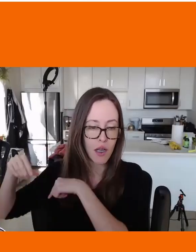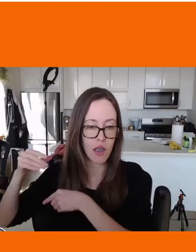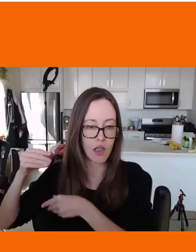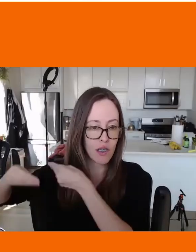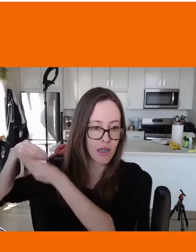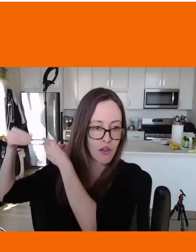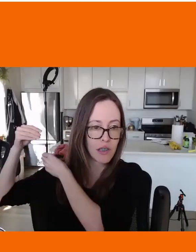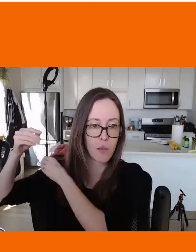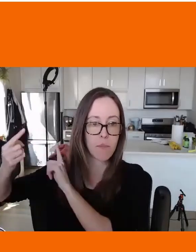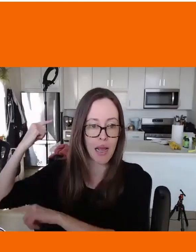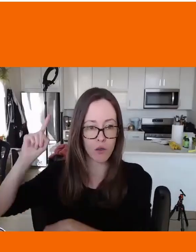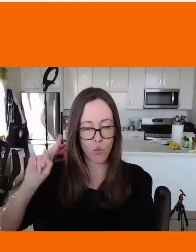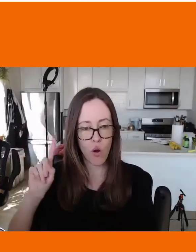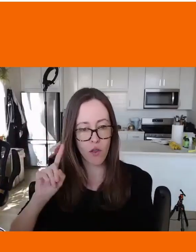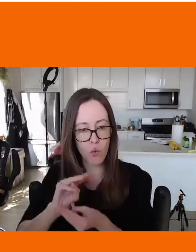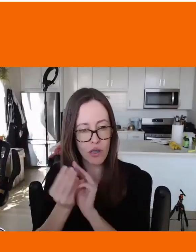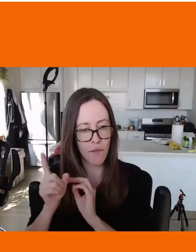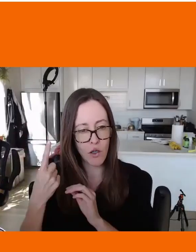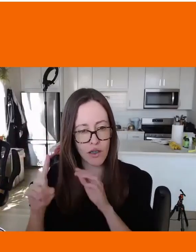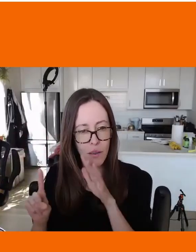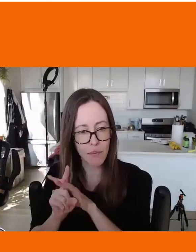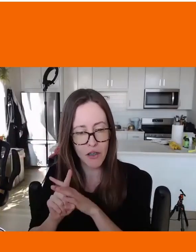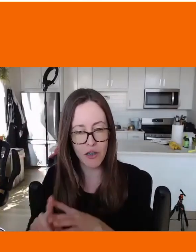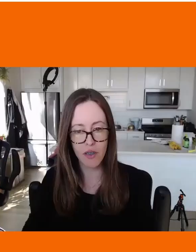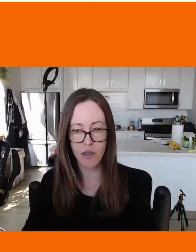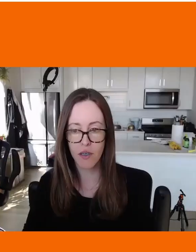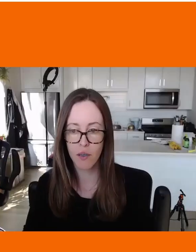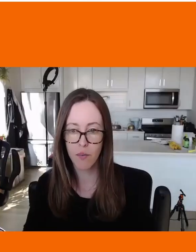So we studied that by looking back in genetic history to where the mutation first emerged.